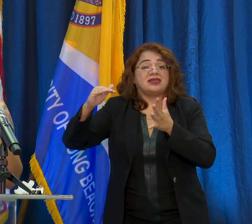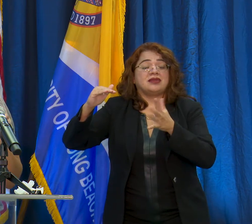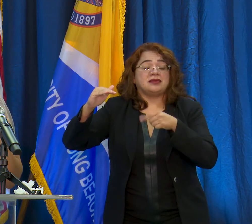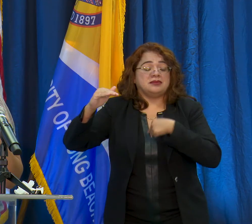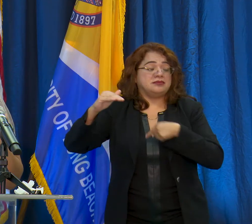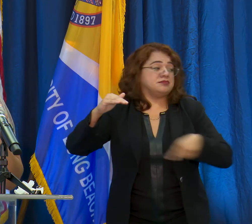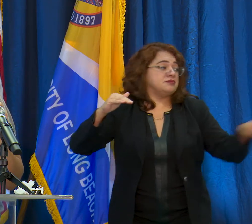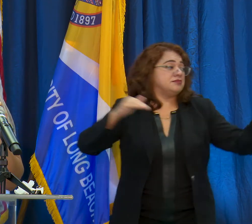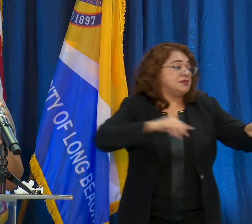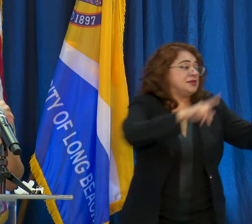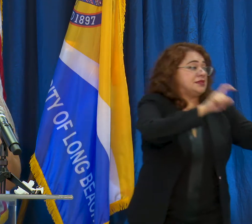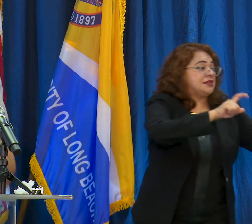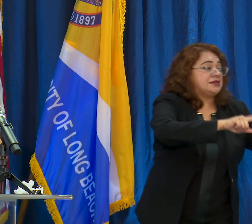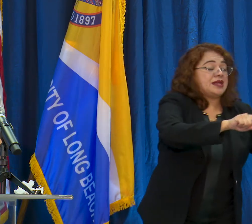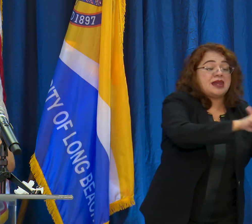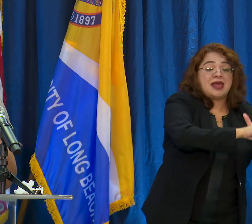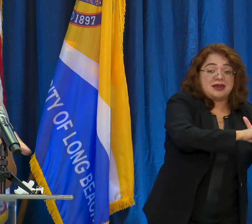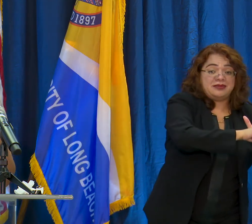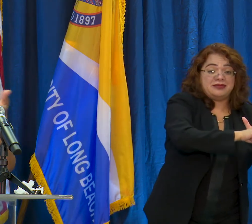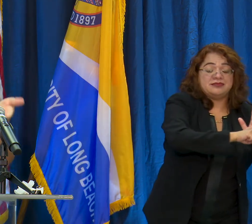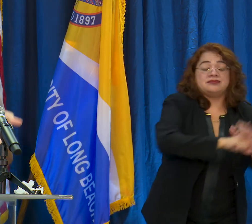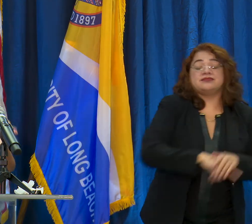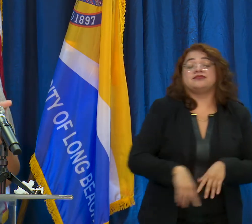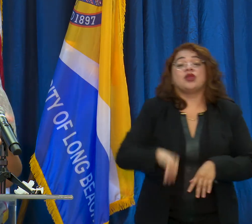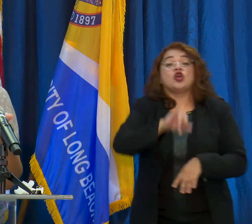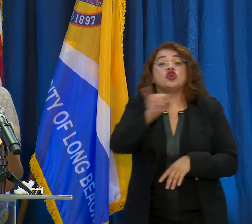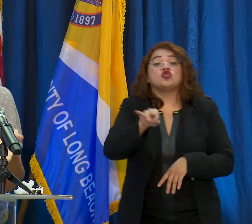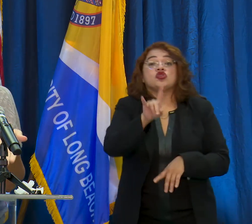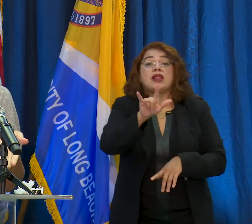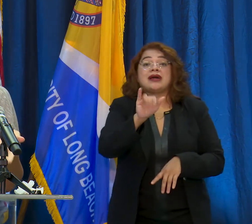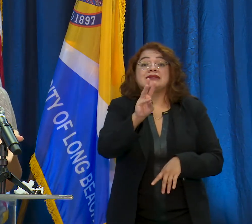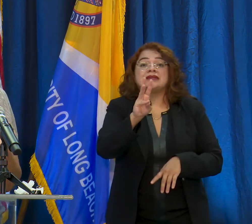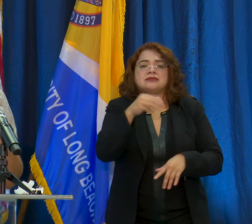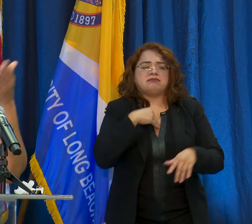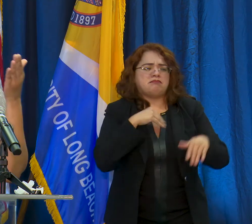It just tells you that that day,